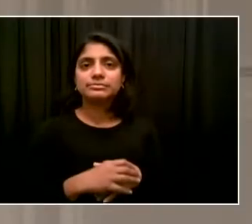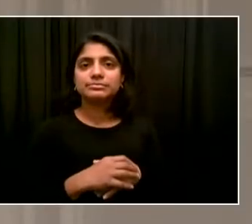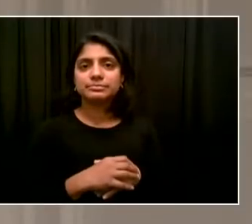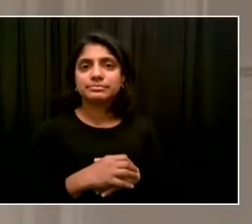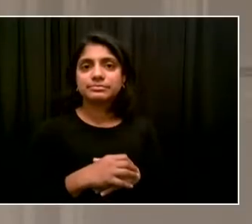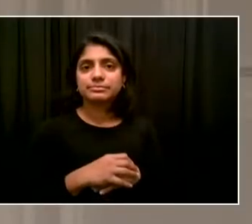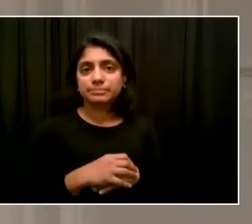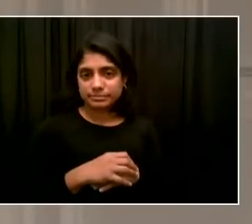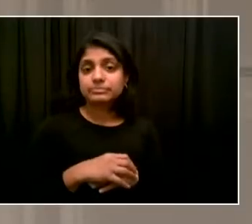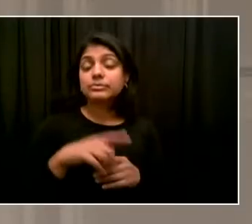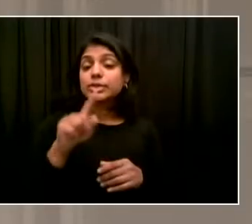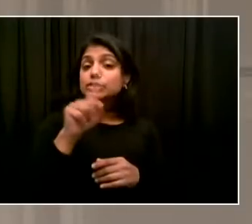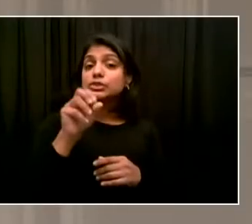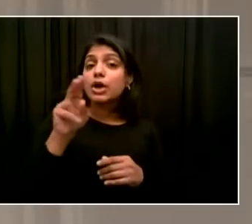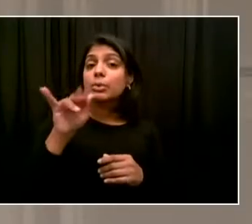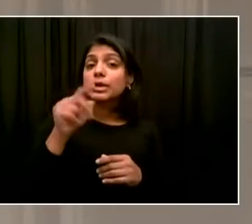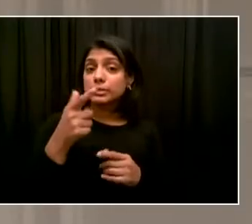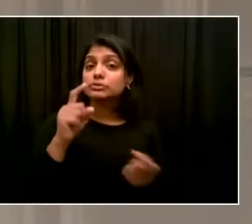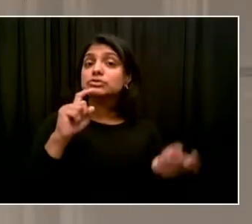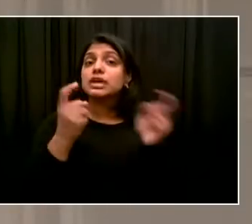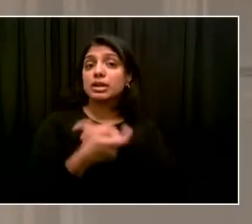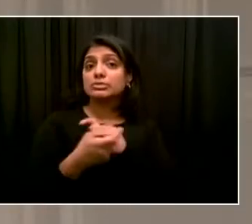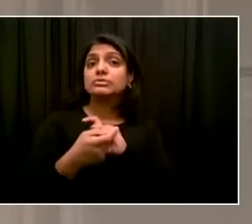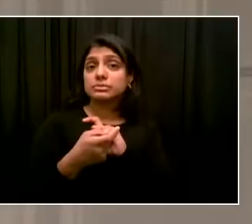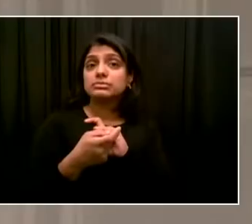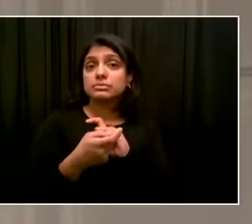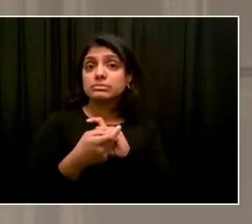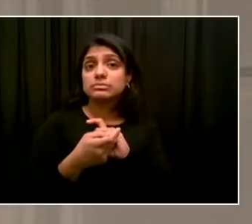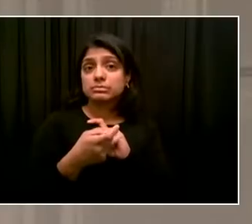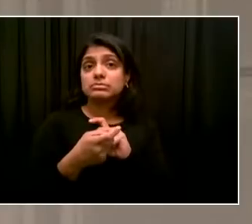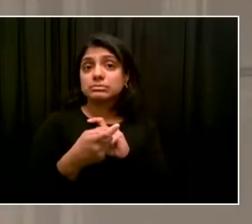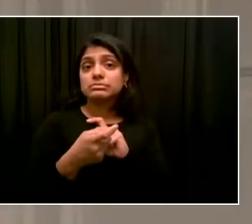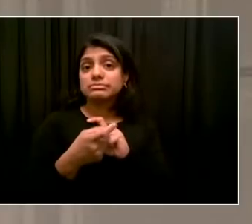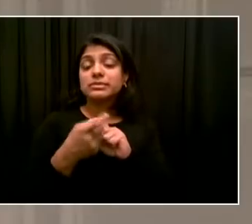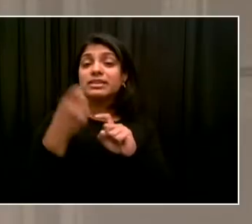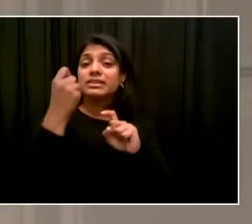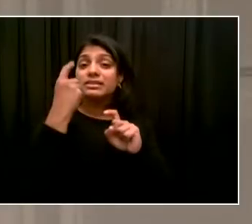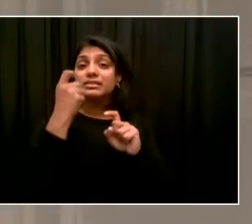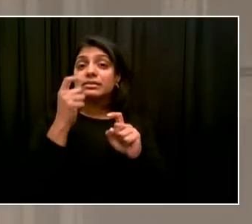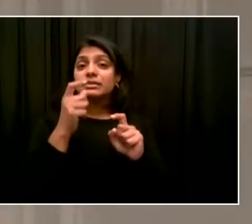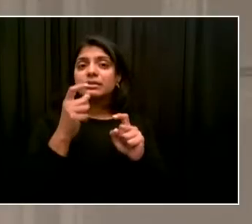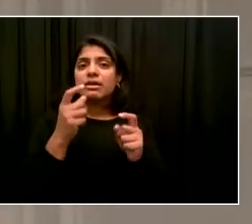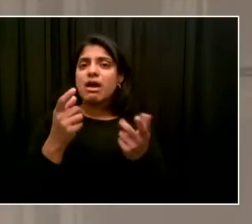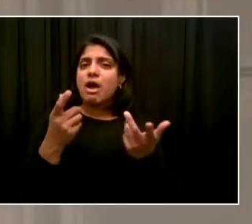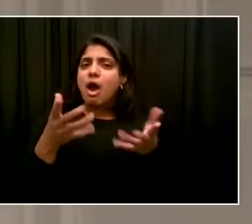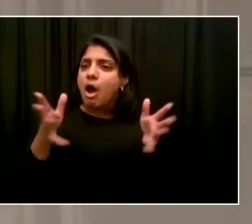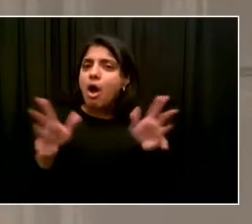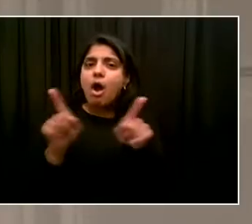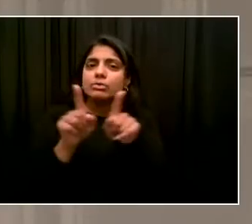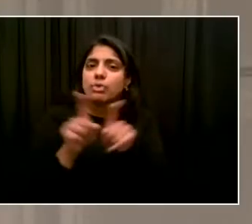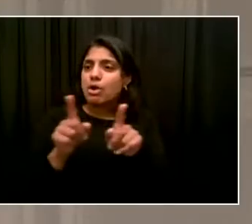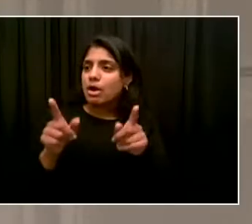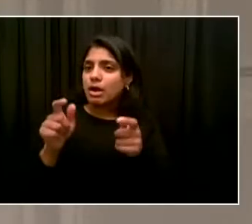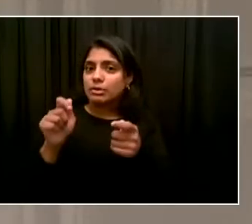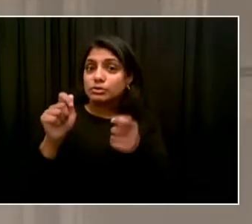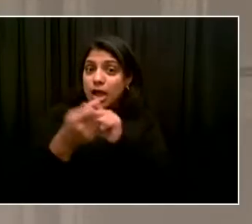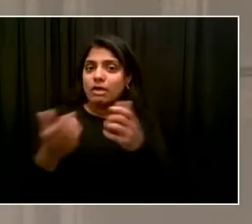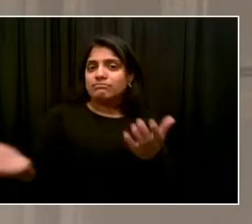PRESERVING ART